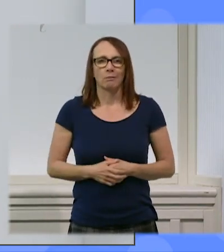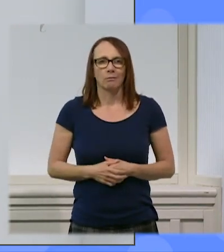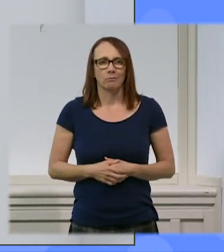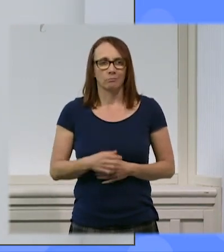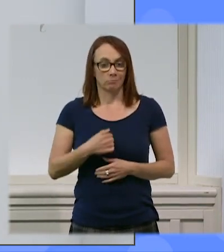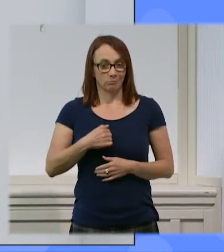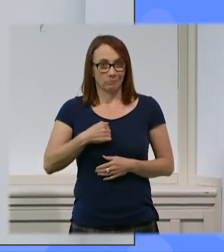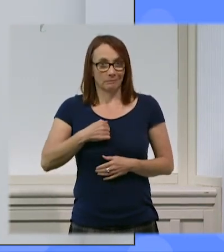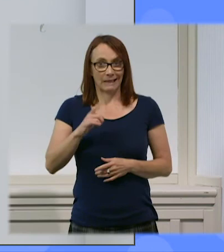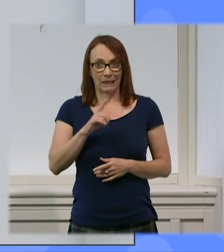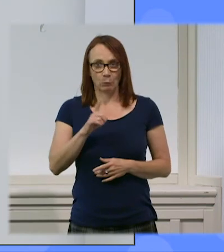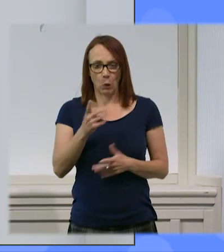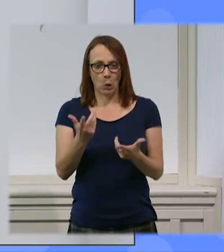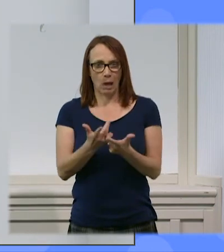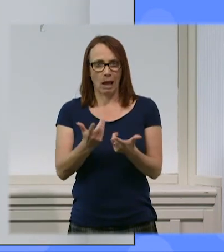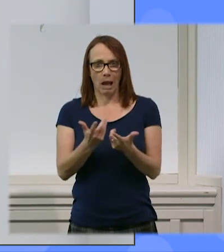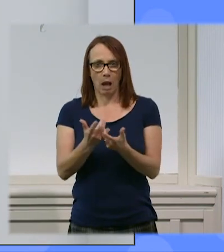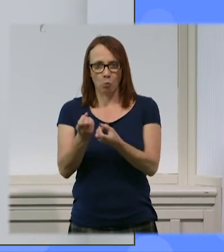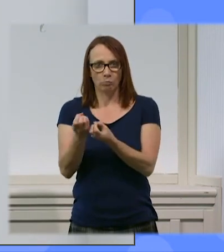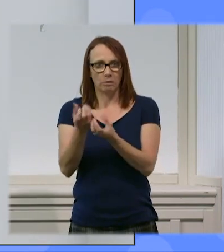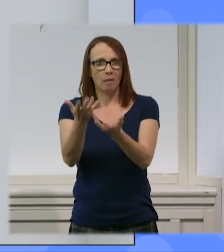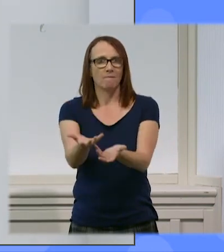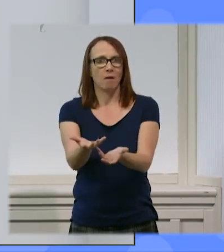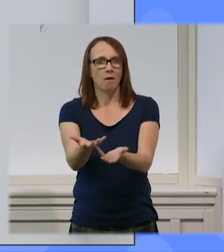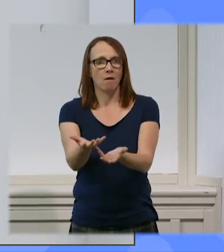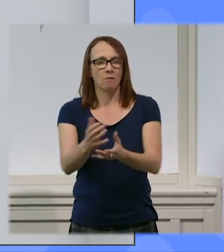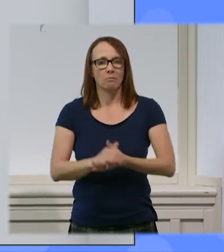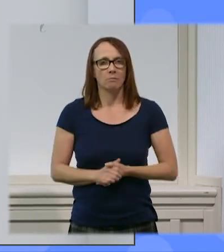delivering Scotland's climate change targets and as you will appreciate